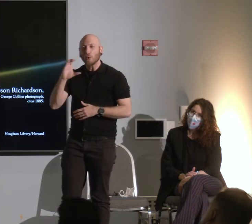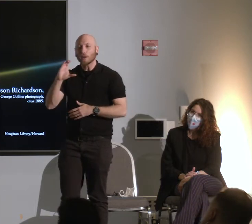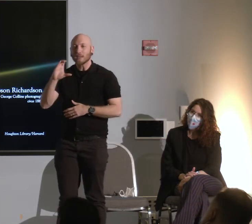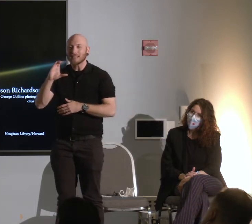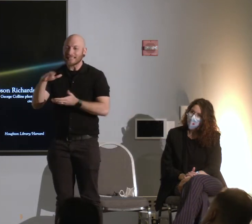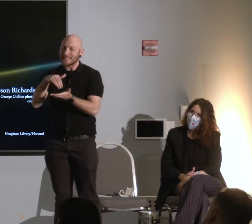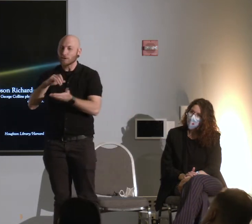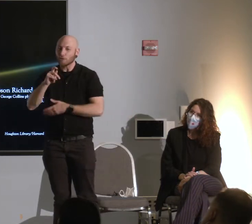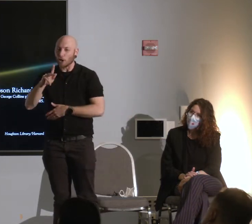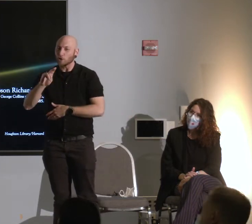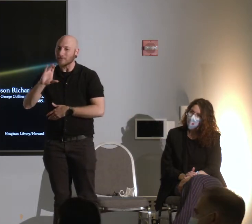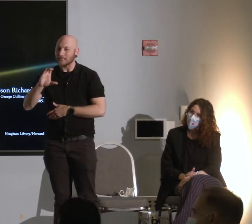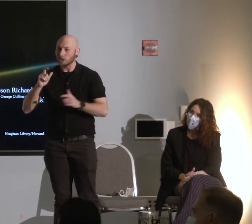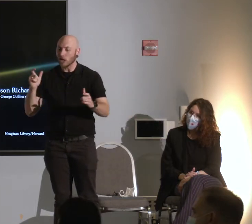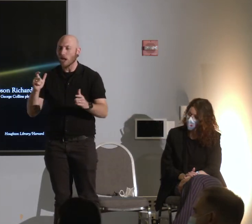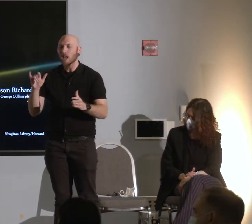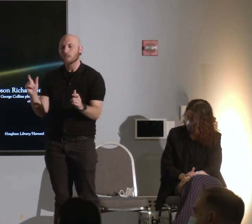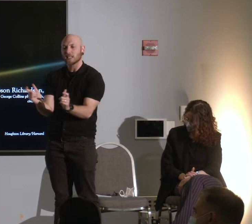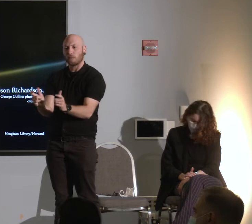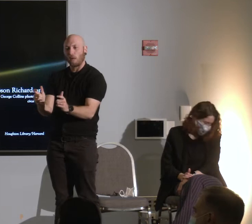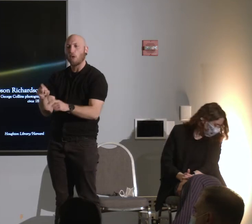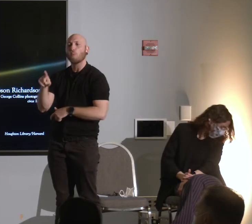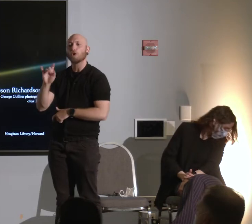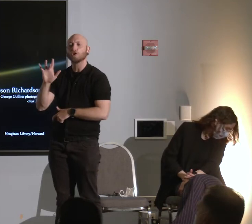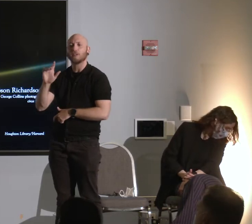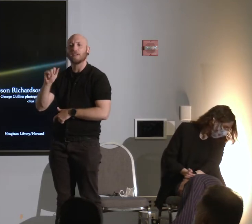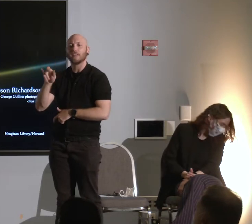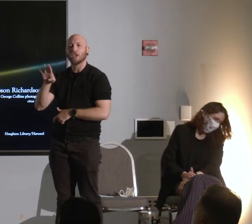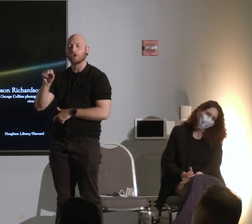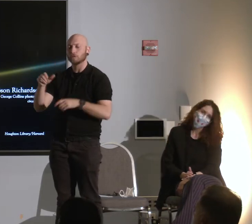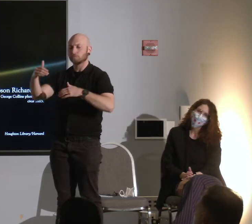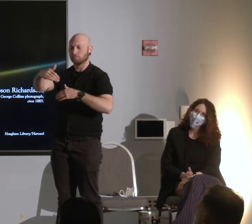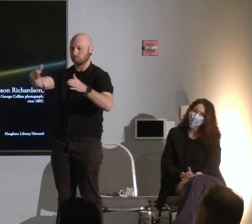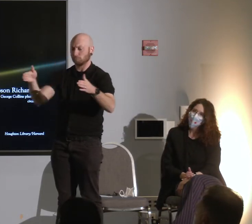small, just 125 acres, waters, meadows, forests,